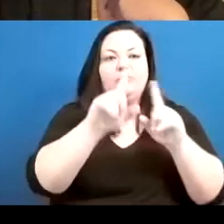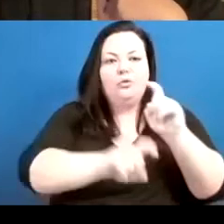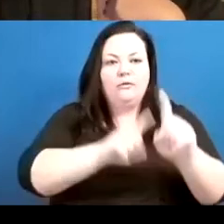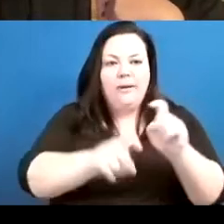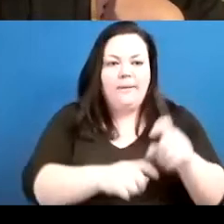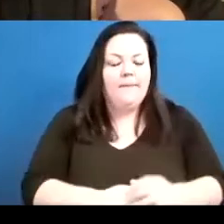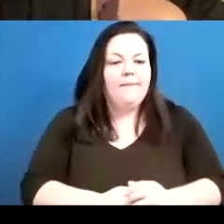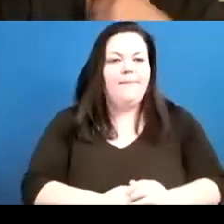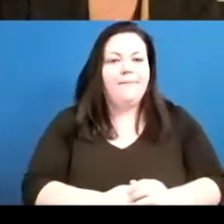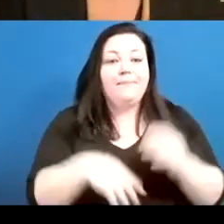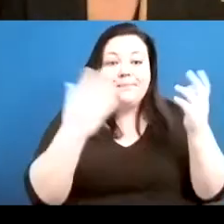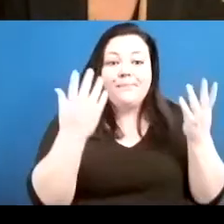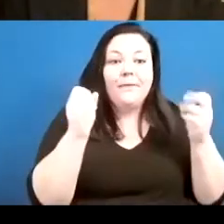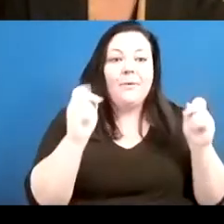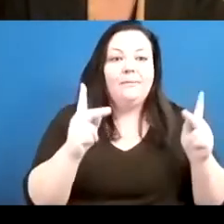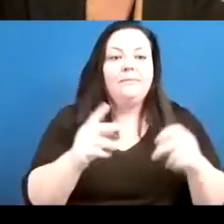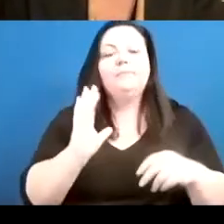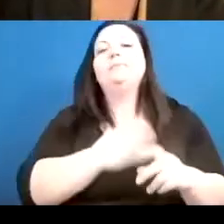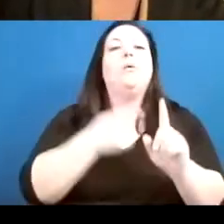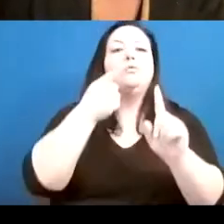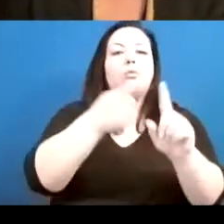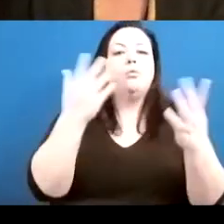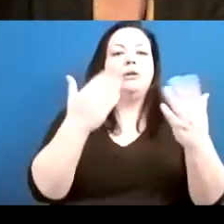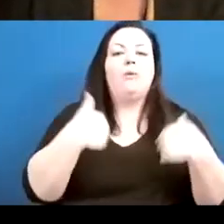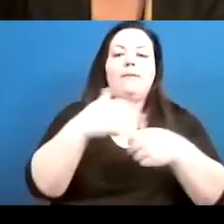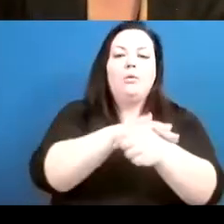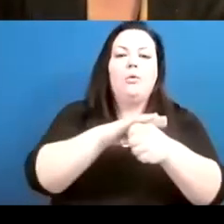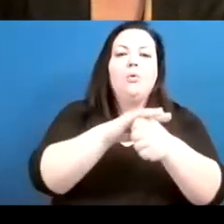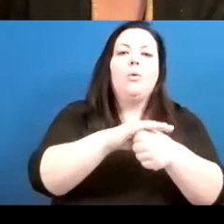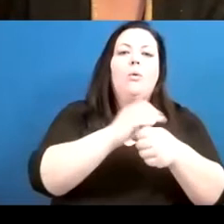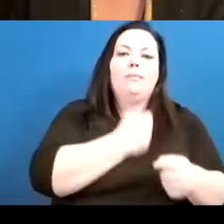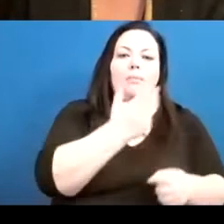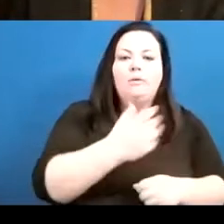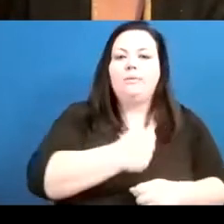Ok. So our goal is to bring local poets and poetry lovers in contact